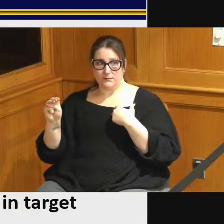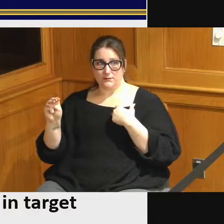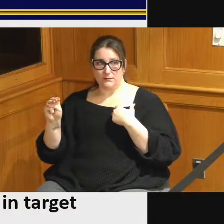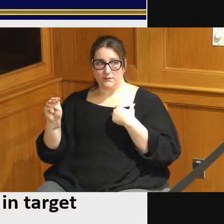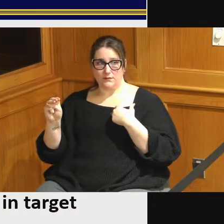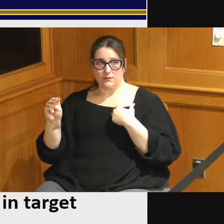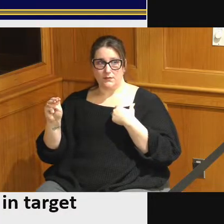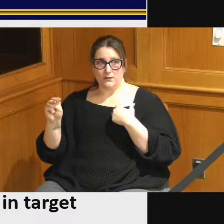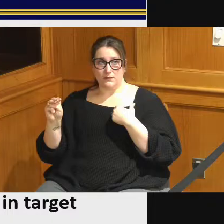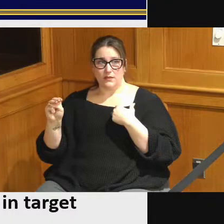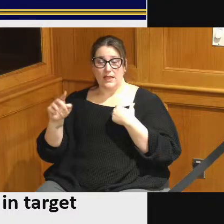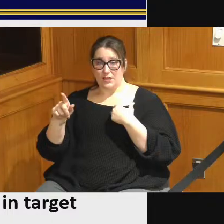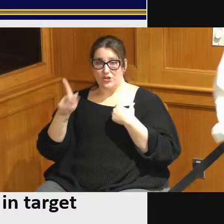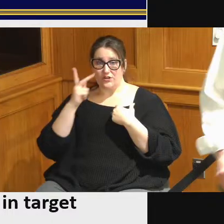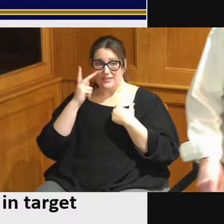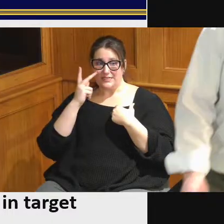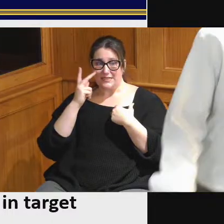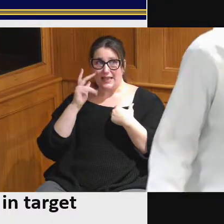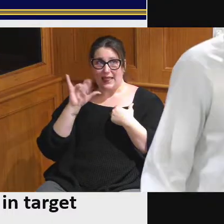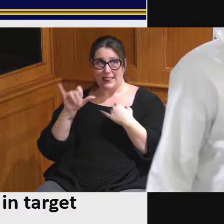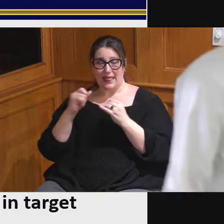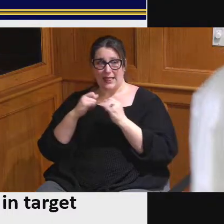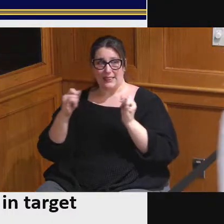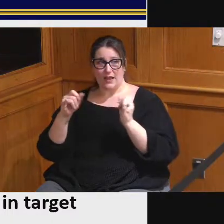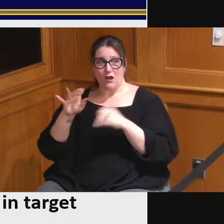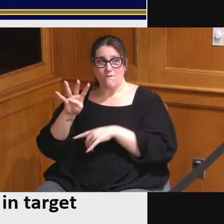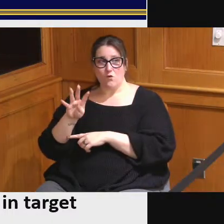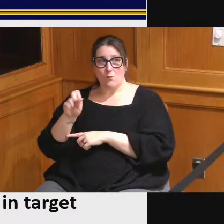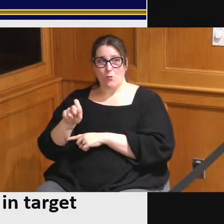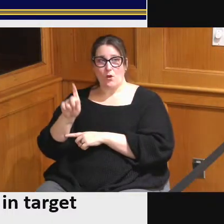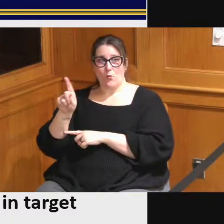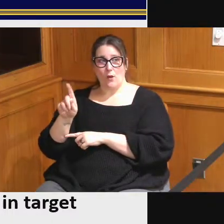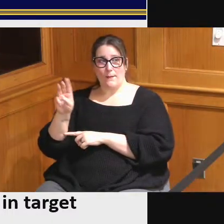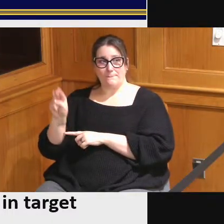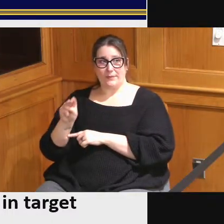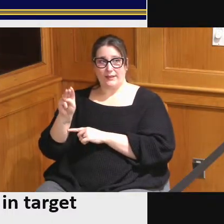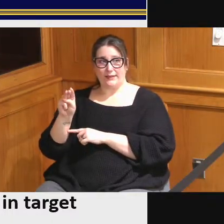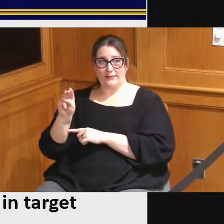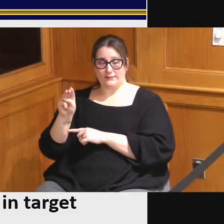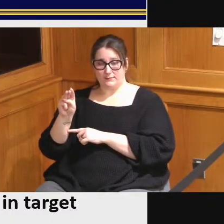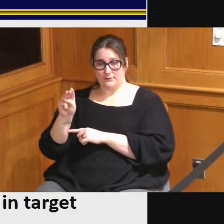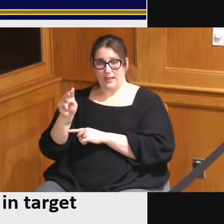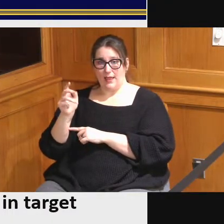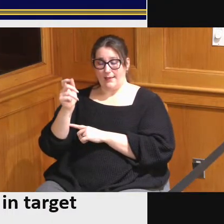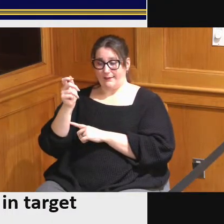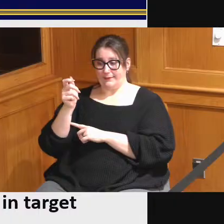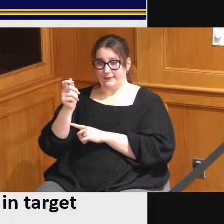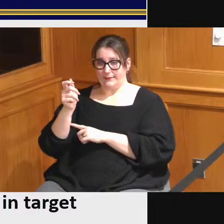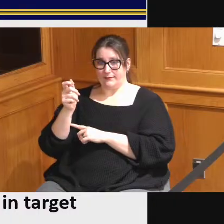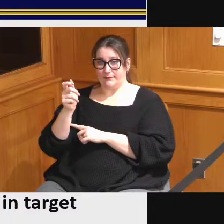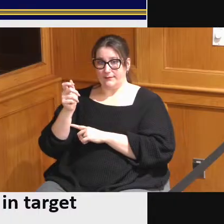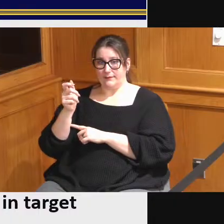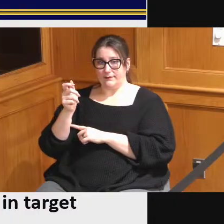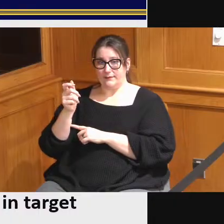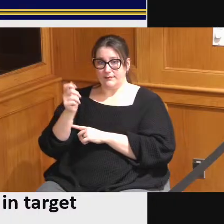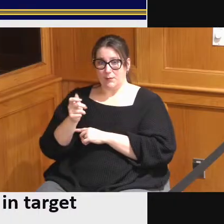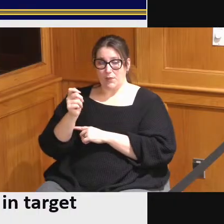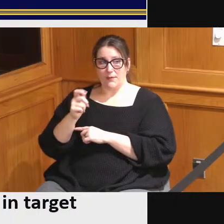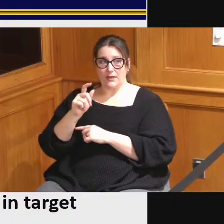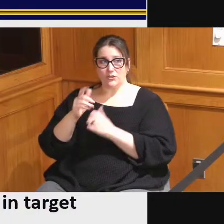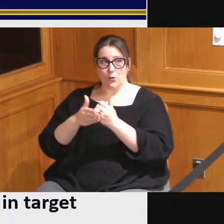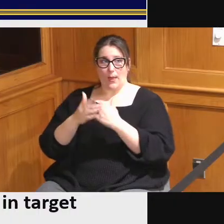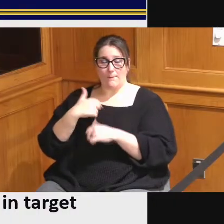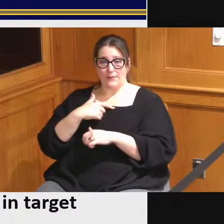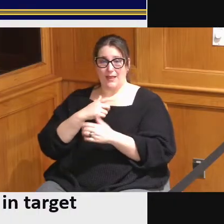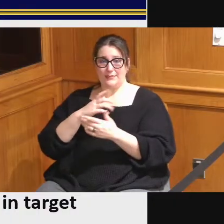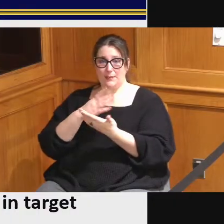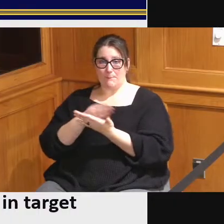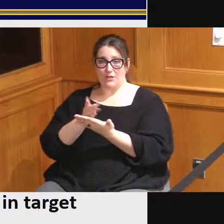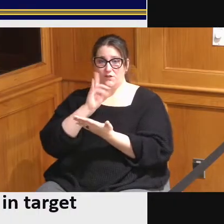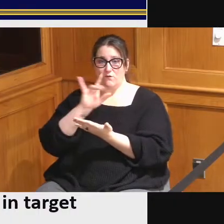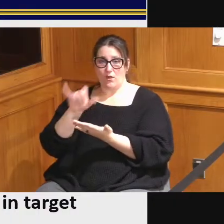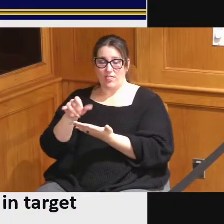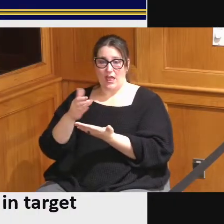that following line of 4.1 million supplemented to us to help us make budget on that personnel issue.